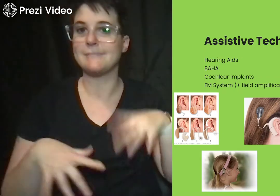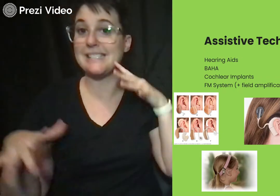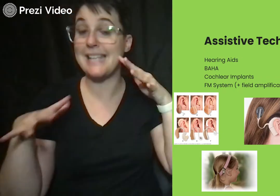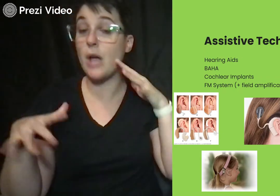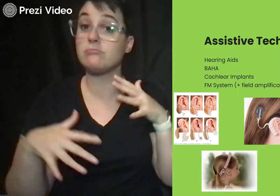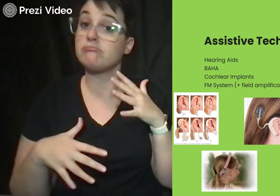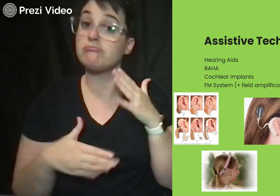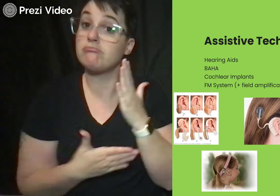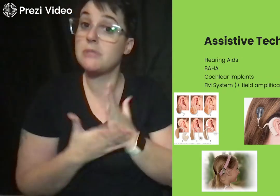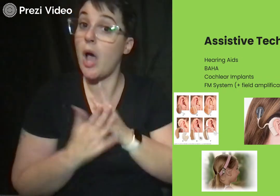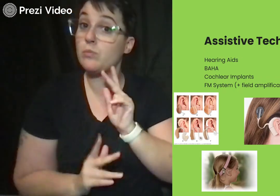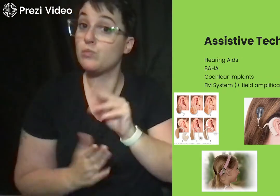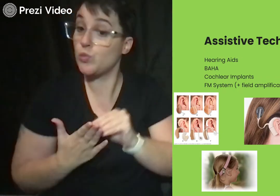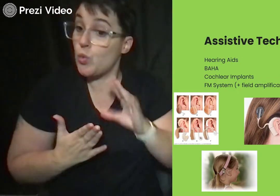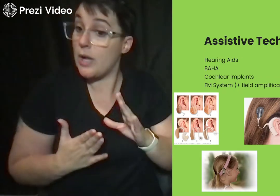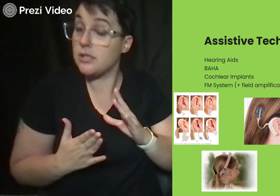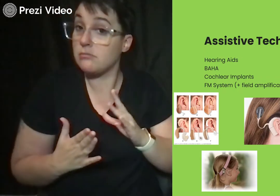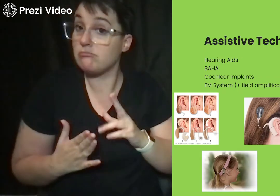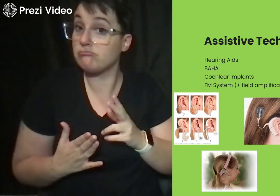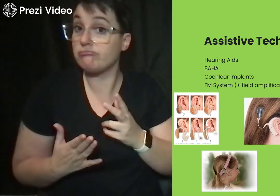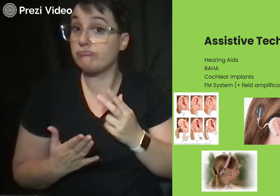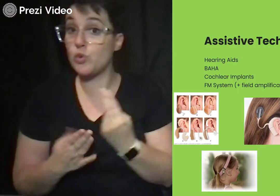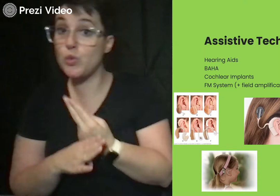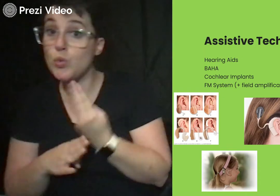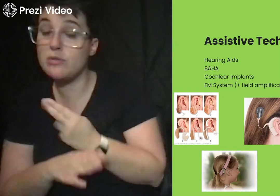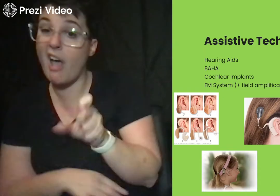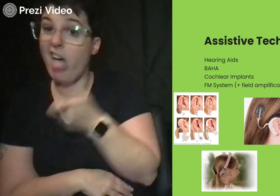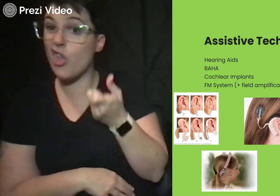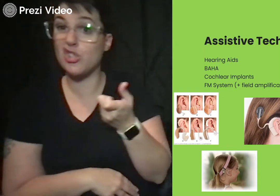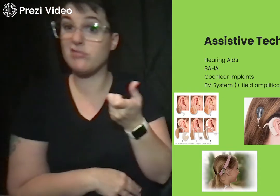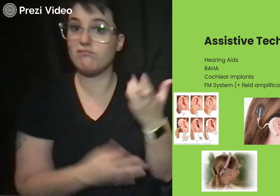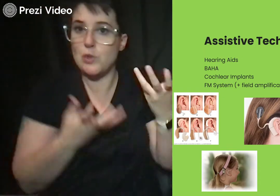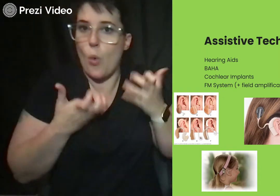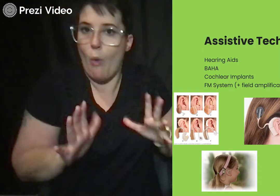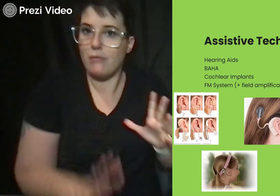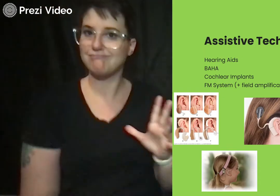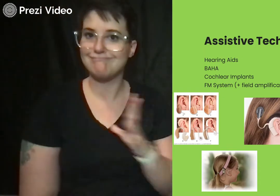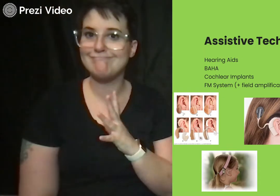Some students may use A.T., and others may choose not to use any.